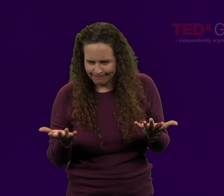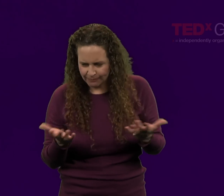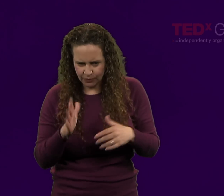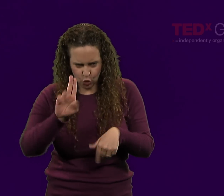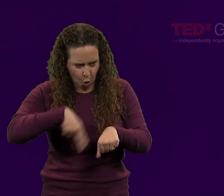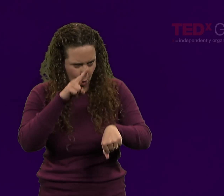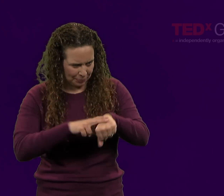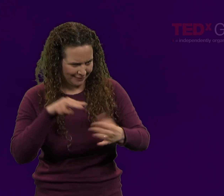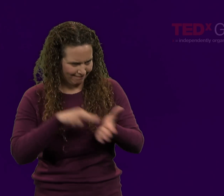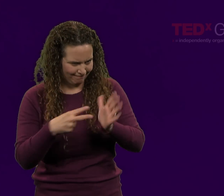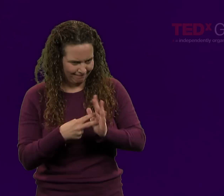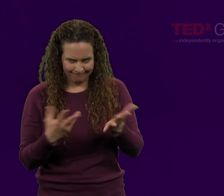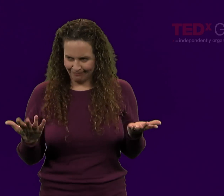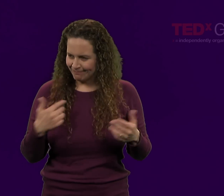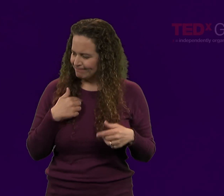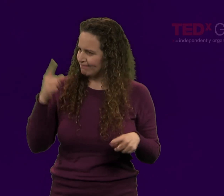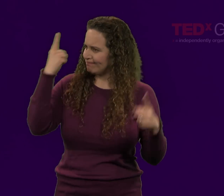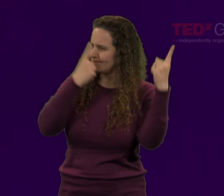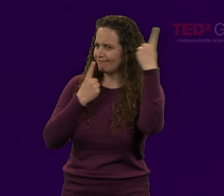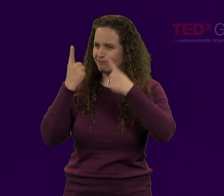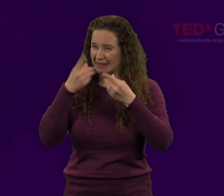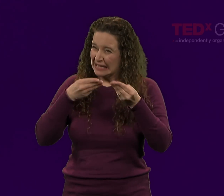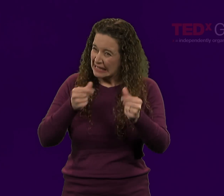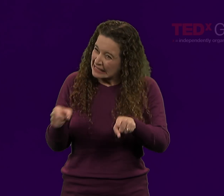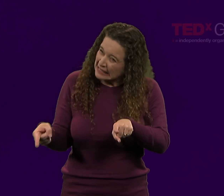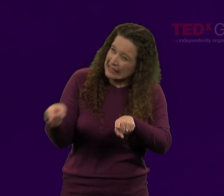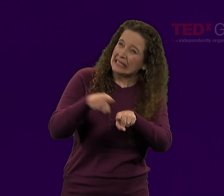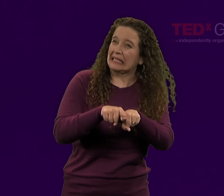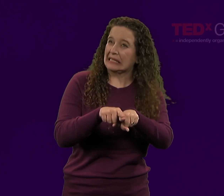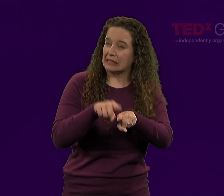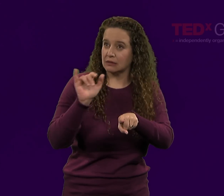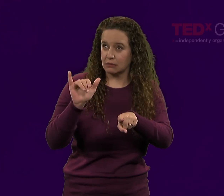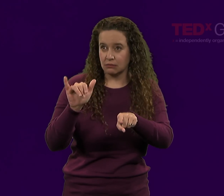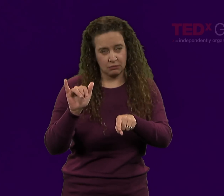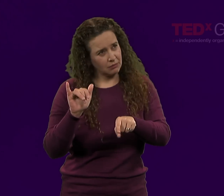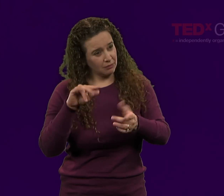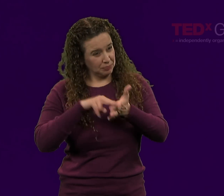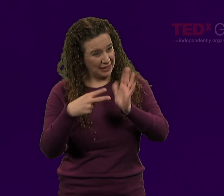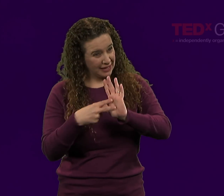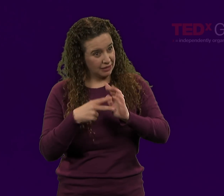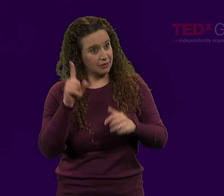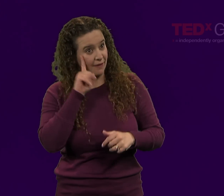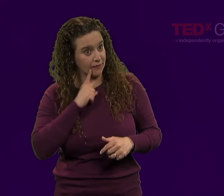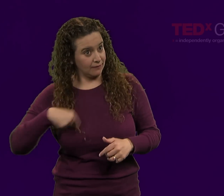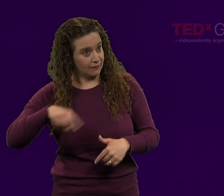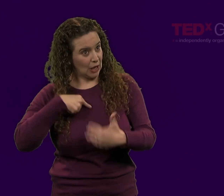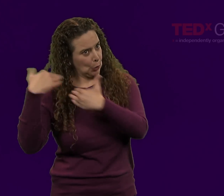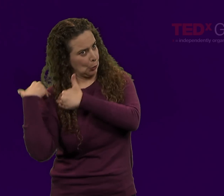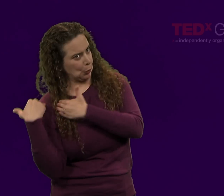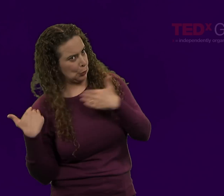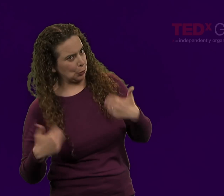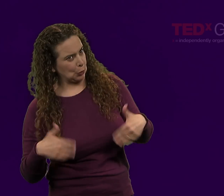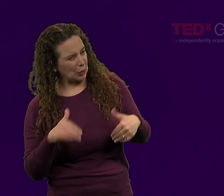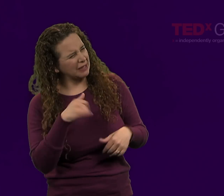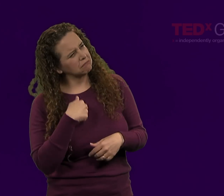But does anyone really know what normal means? And is it worthwhile spending all kinds of money to ensure we become normal citizens?